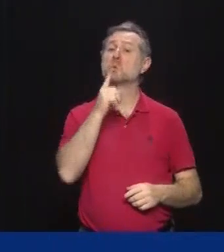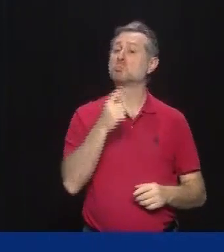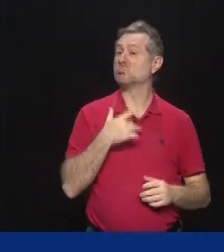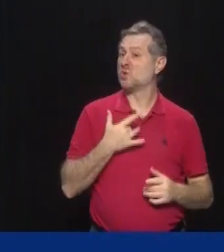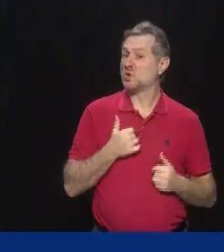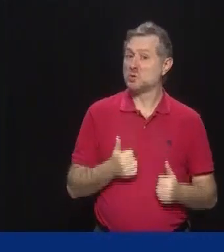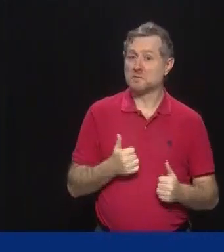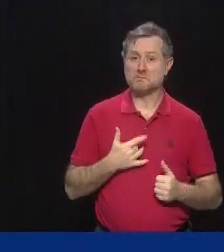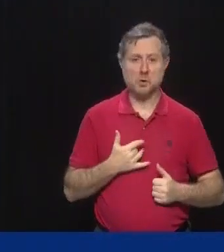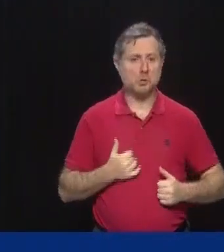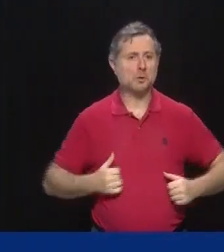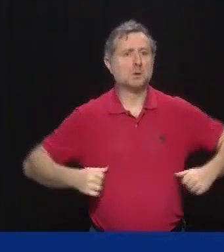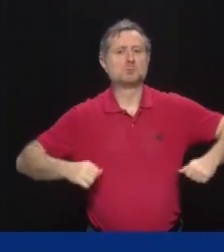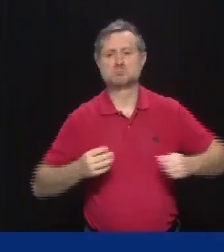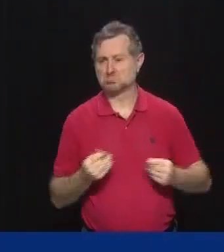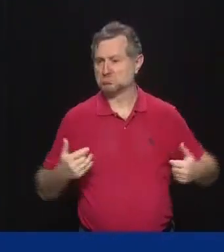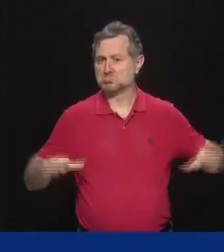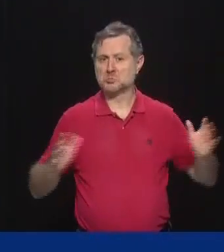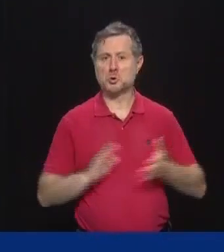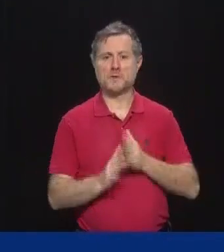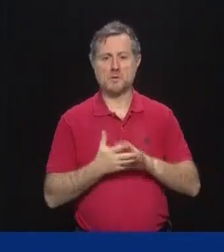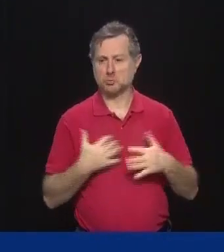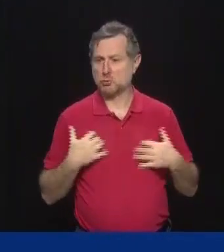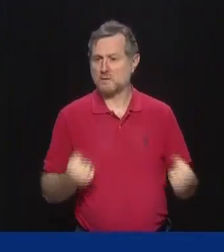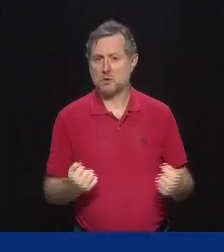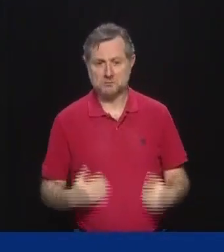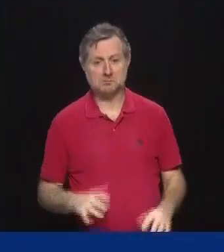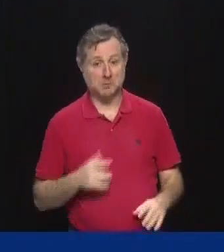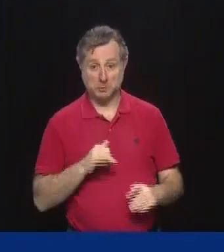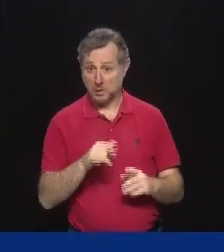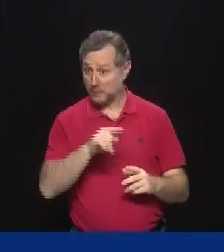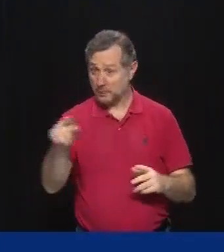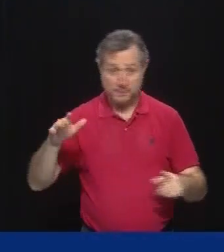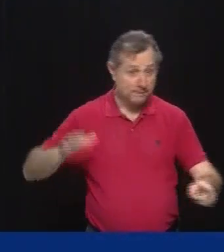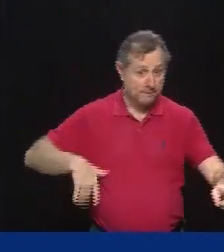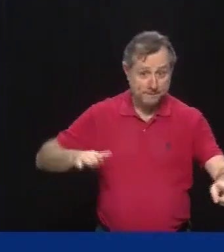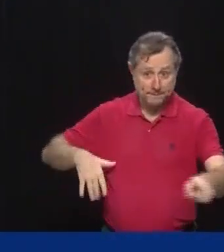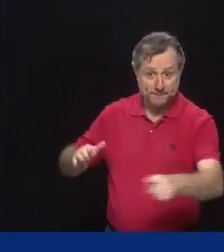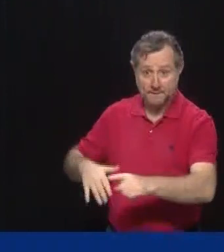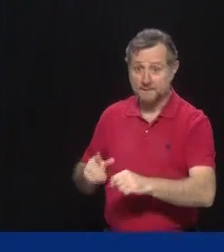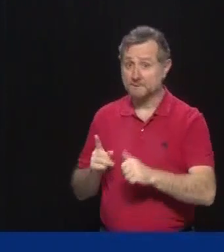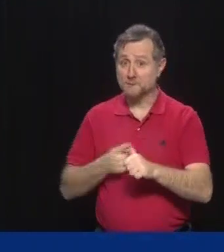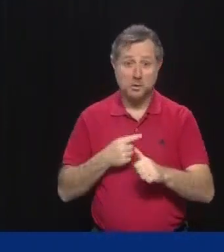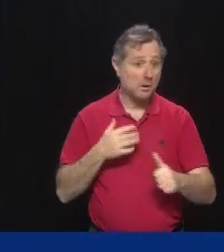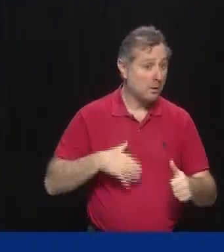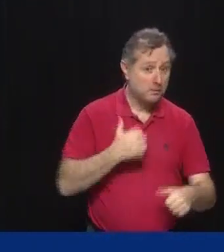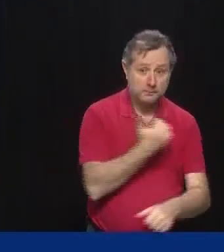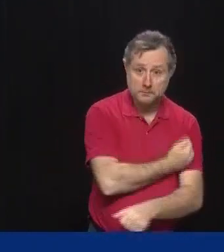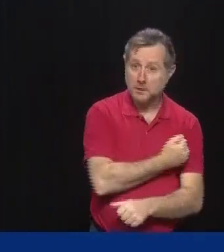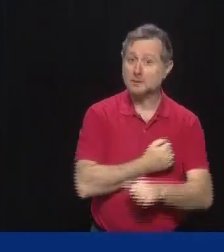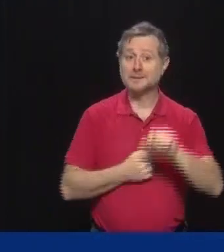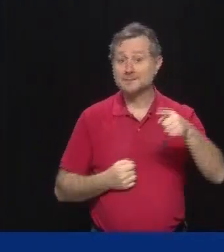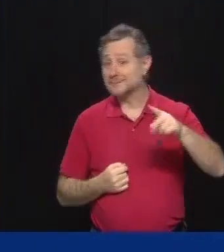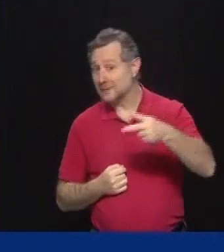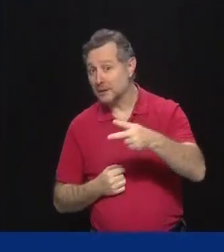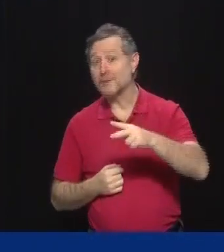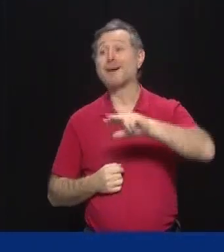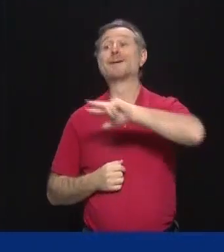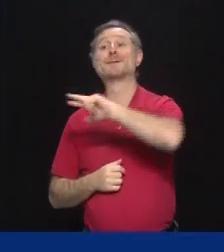IT'S A SMALLER DOSE. I FELT GREAT AFTER IT AND I FELT YOU LITERALLY FEEL SAFER ONCE YOU HAVE THE BOOSTER SHOT.